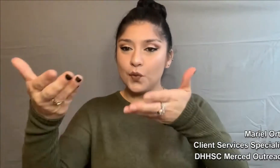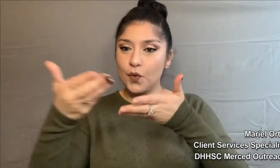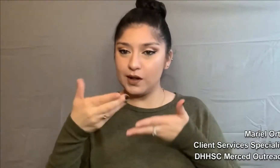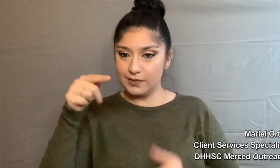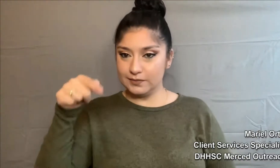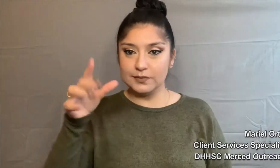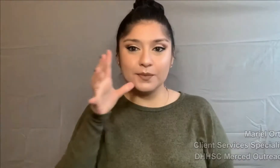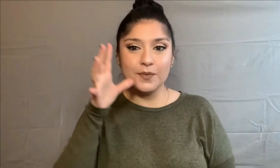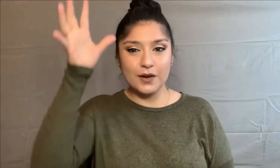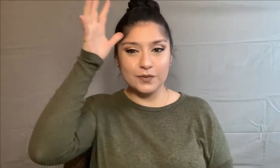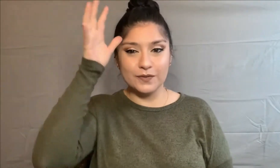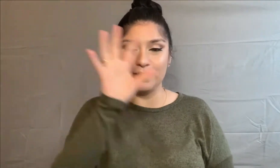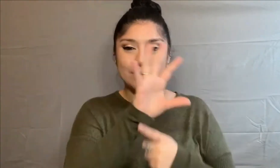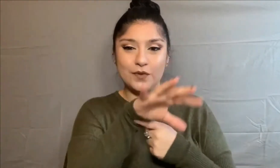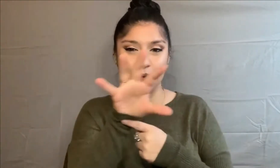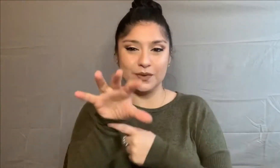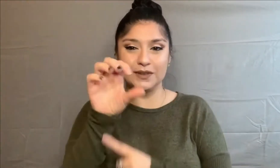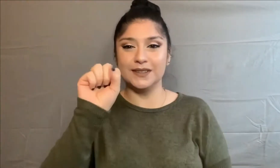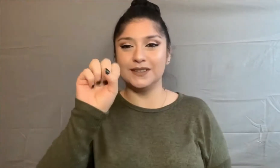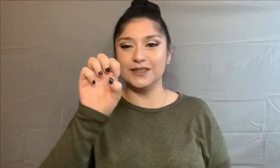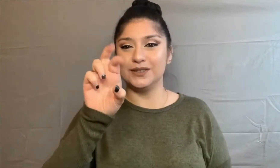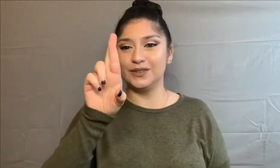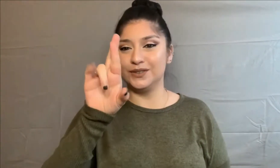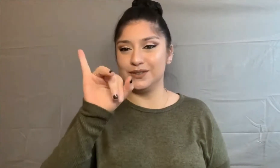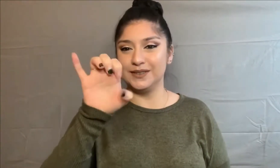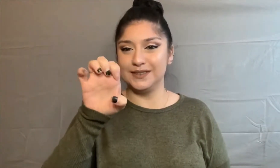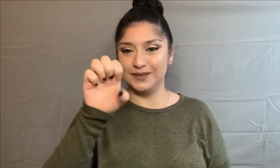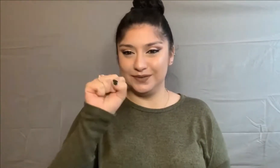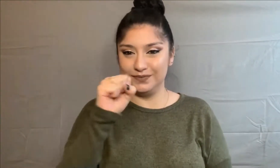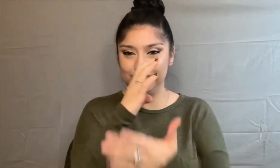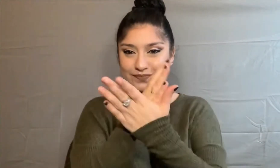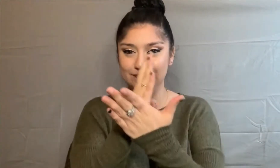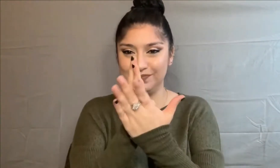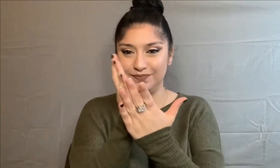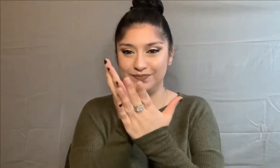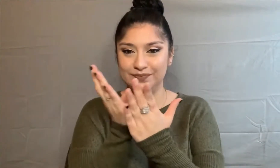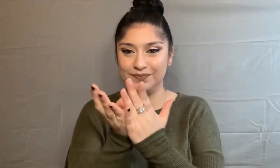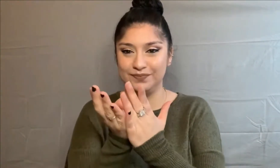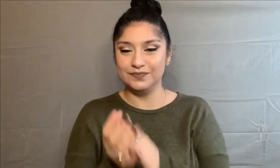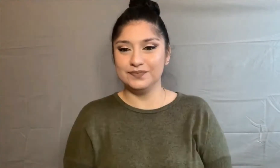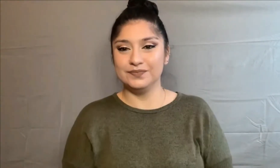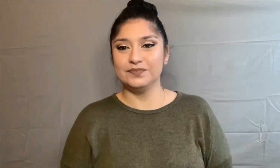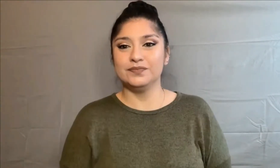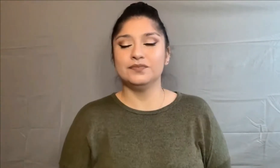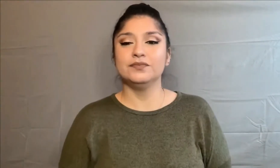Welcome to our parenting video series.